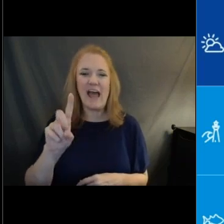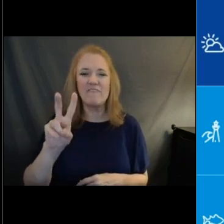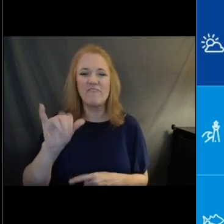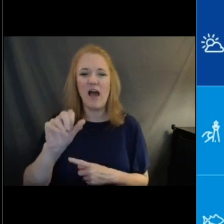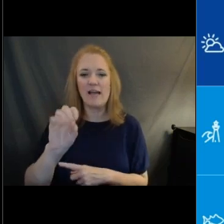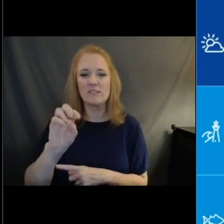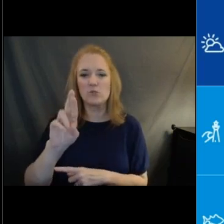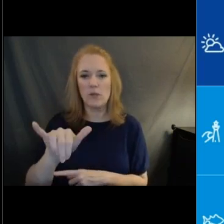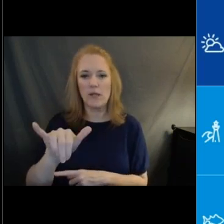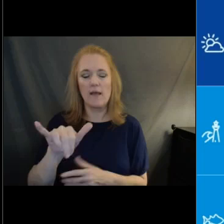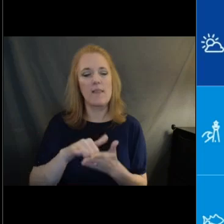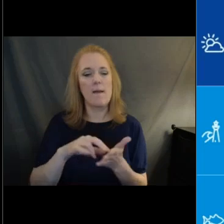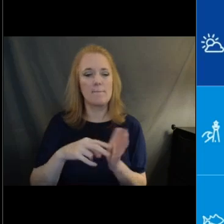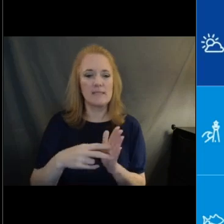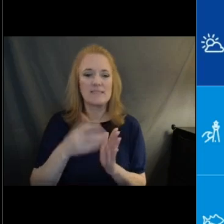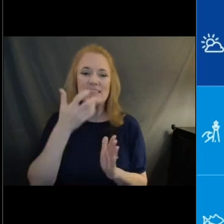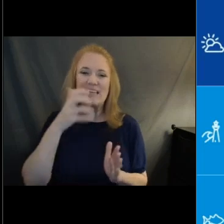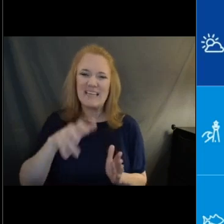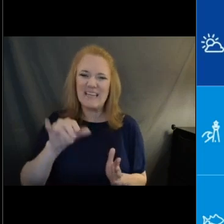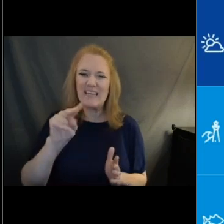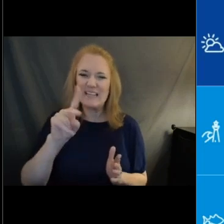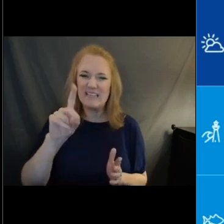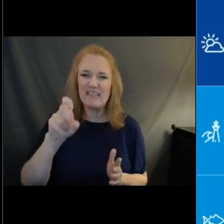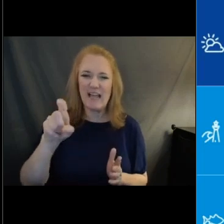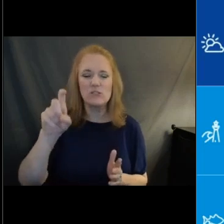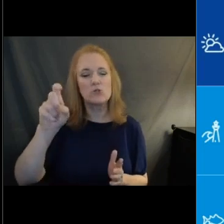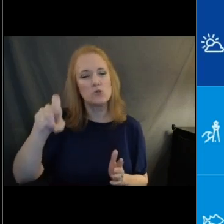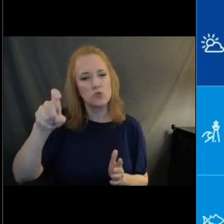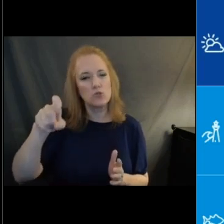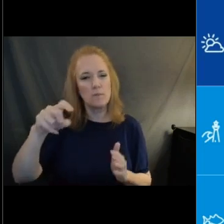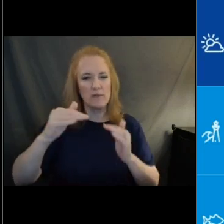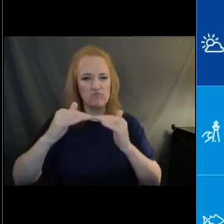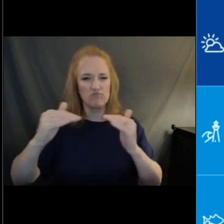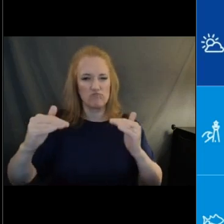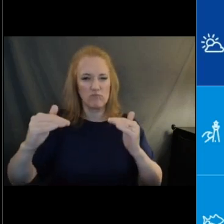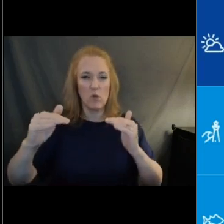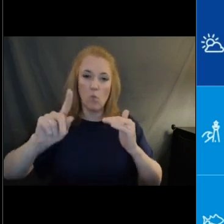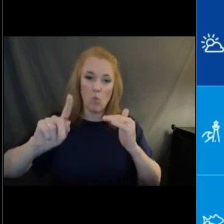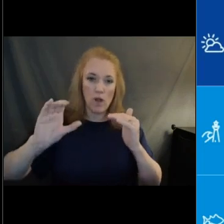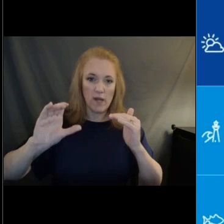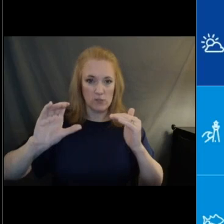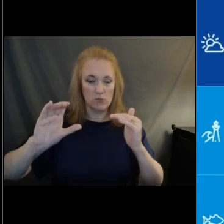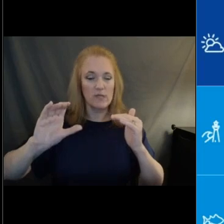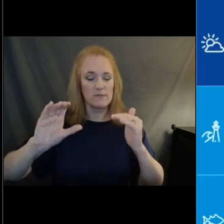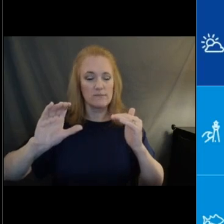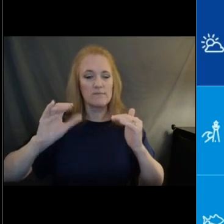issued when heat index values are expected to be at or above 100 if you live in the North,